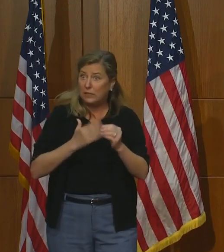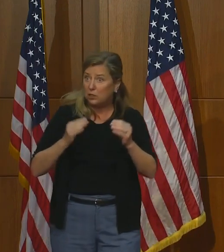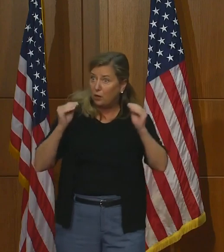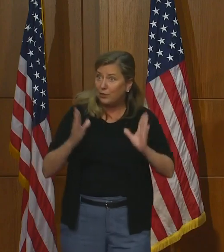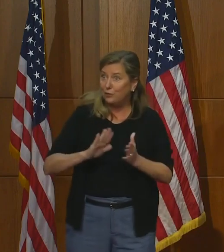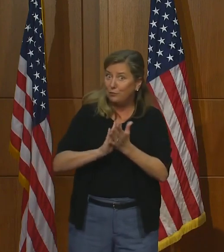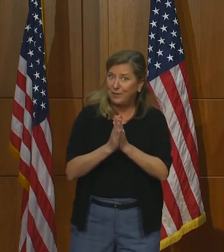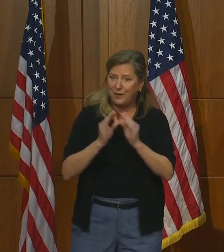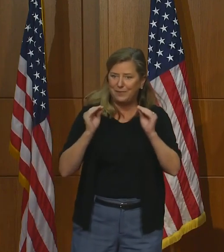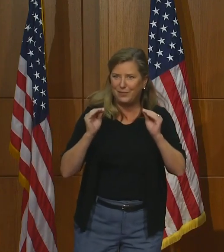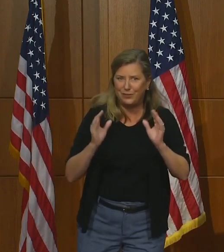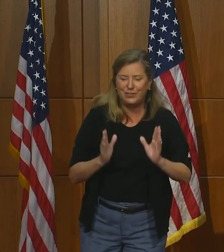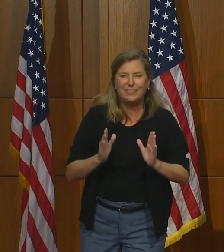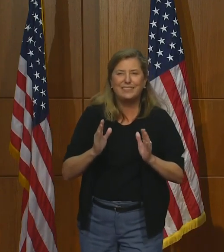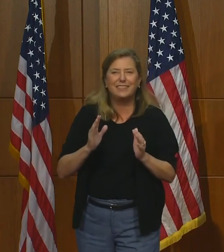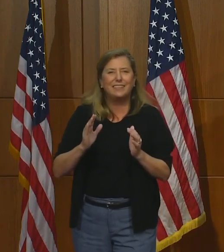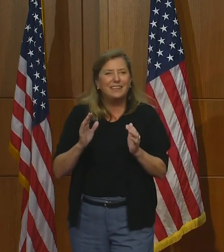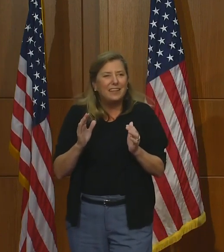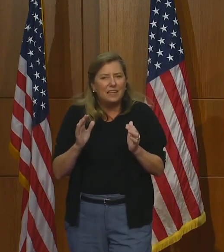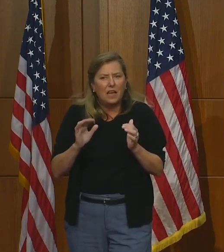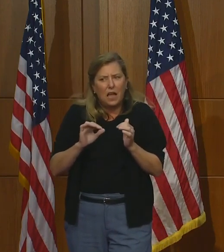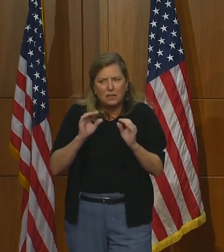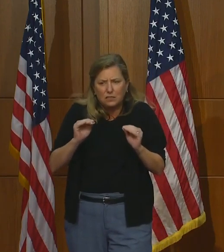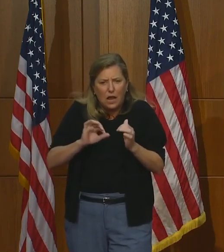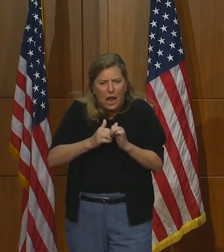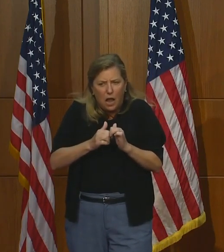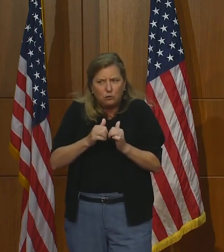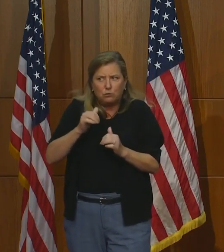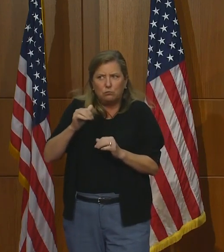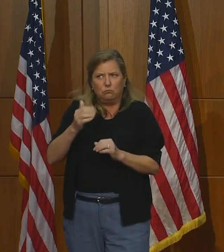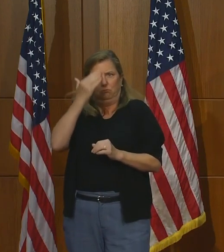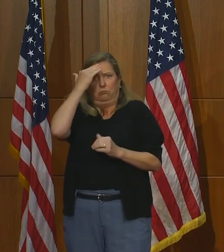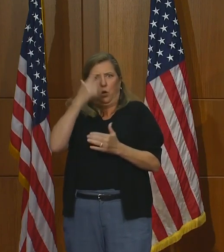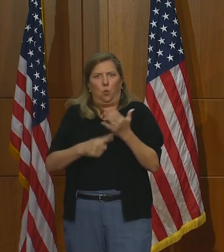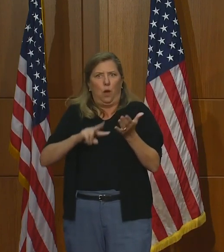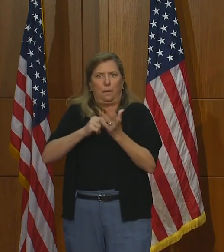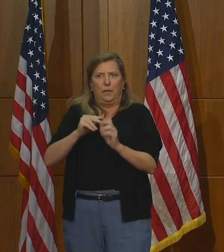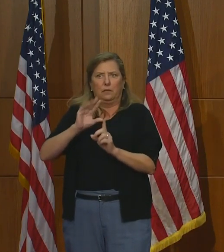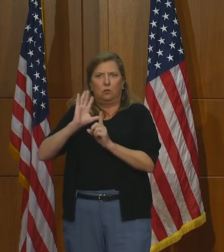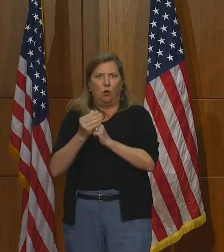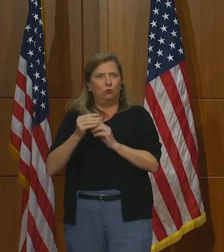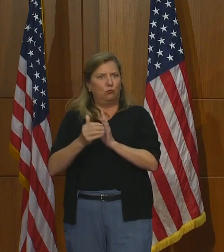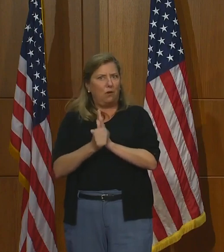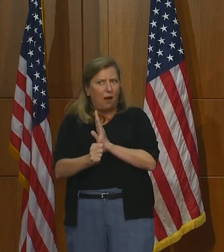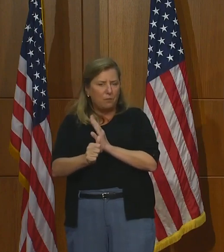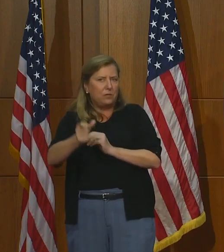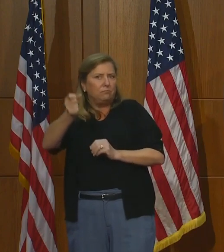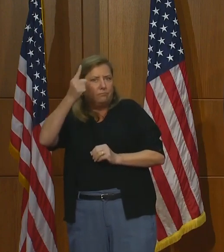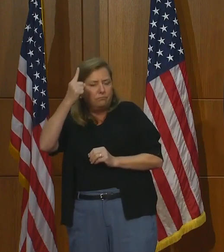RESPONSIVE TEACHING PRACTICES. INTO TRAININGS FOR TEACHERS INTO THE STANDARDS AND THE WAY